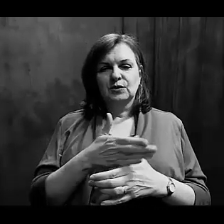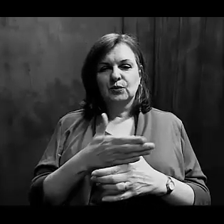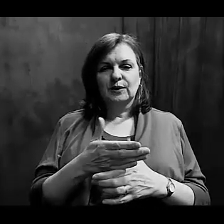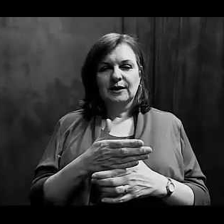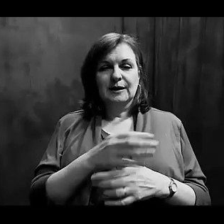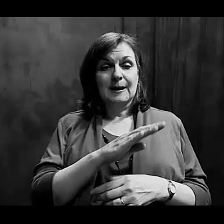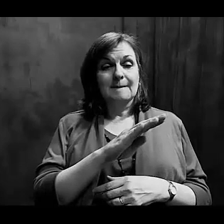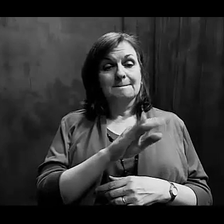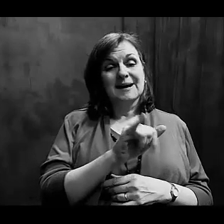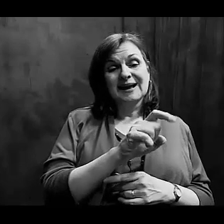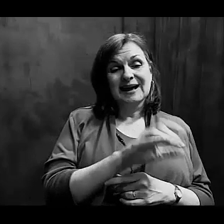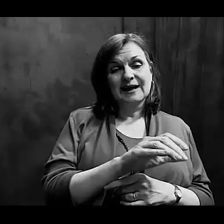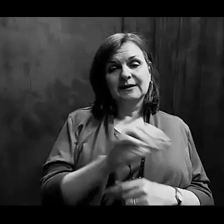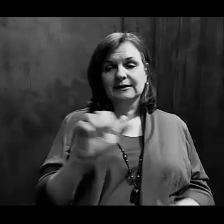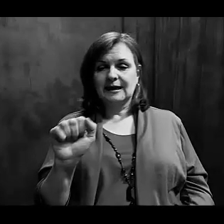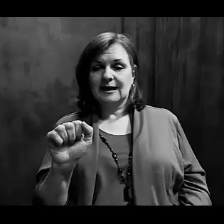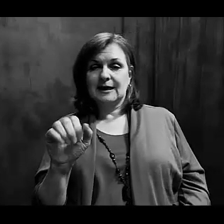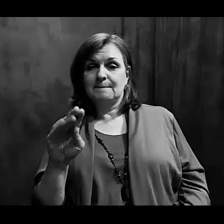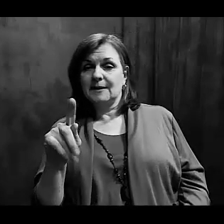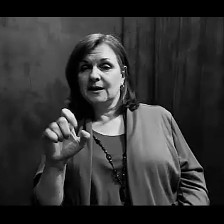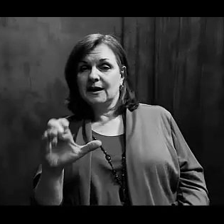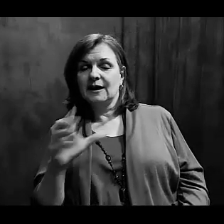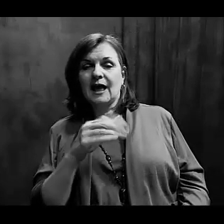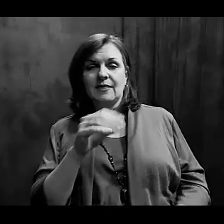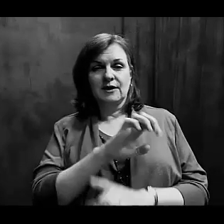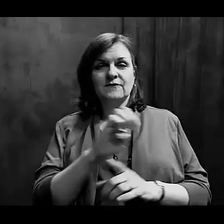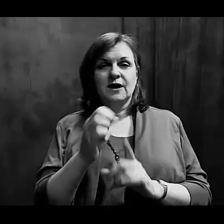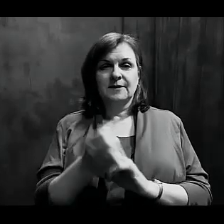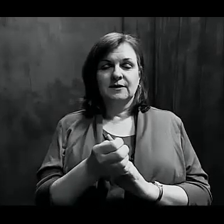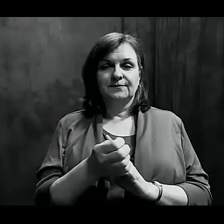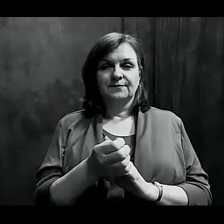biotic - abiotic in the environment